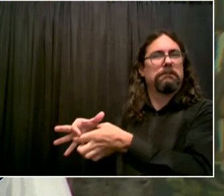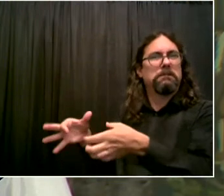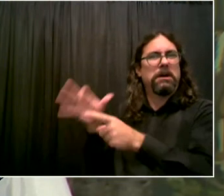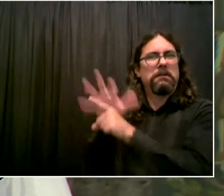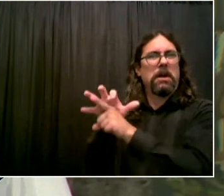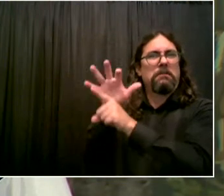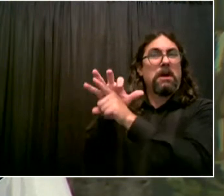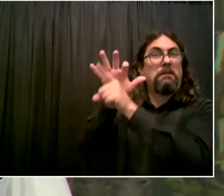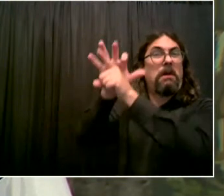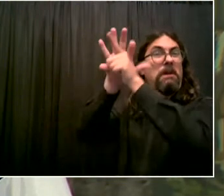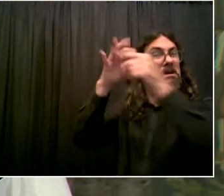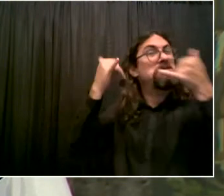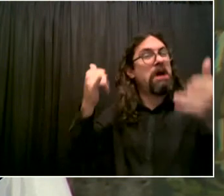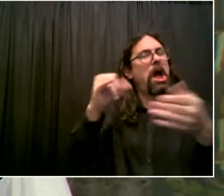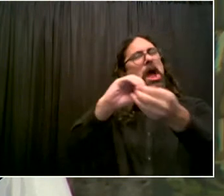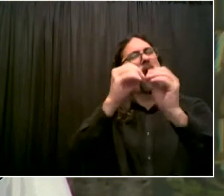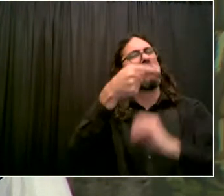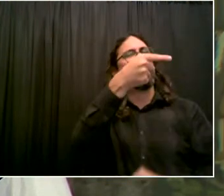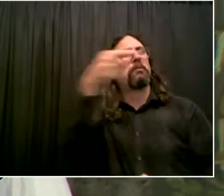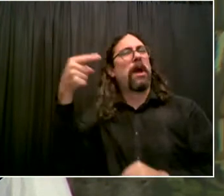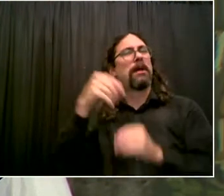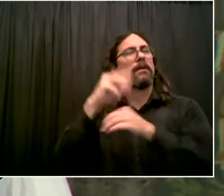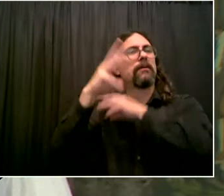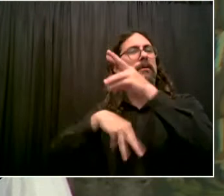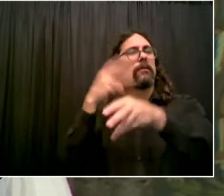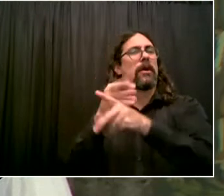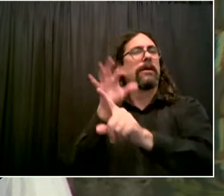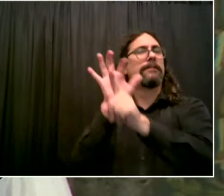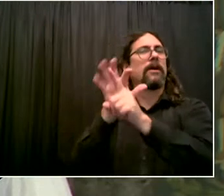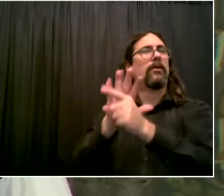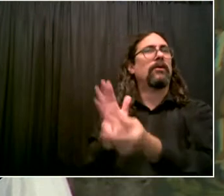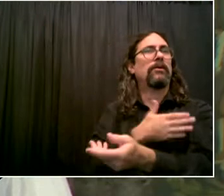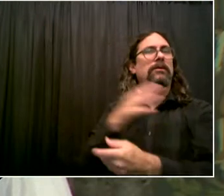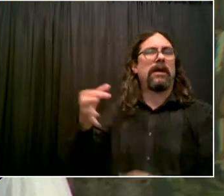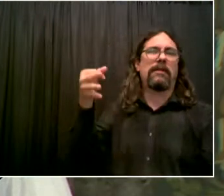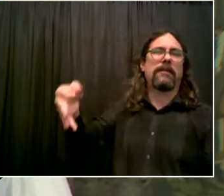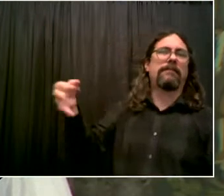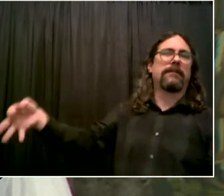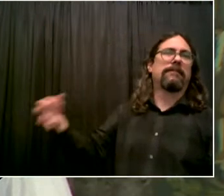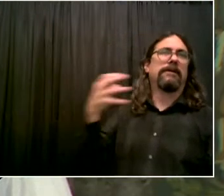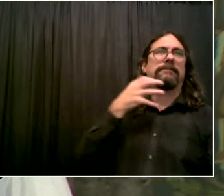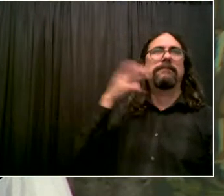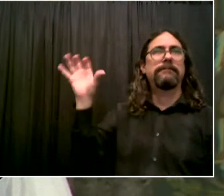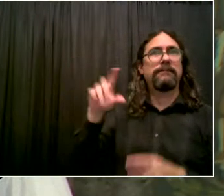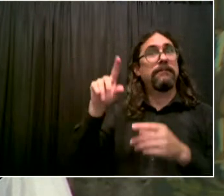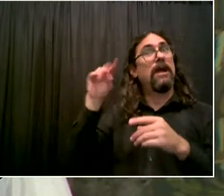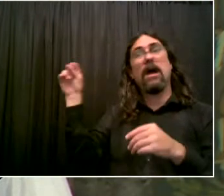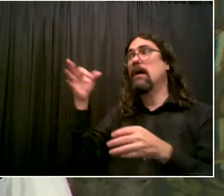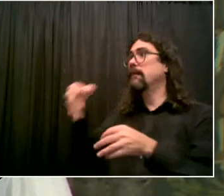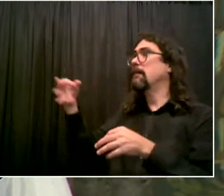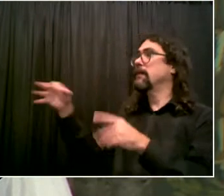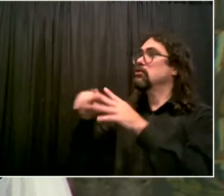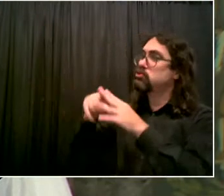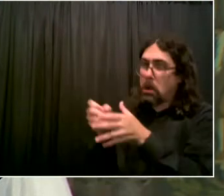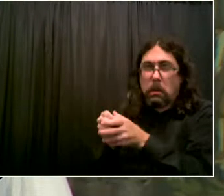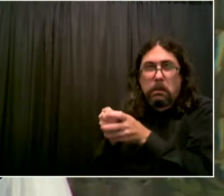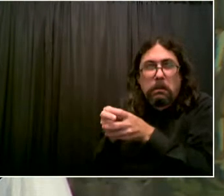GENRE OF MUSIC IN THE PLANET AND WE ARE GOING TO CELEBTRAE ATHT WITH THE